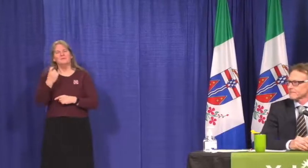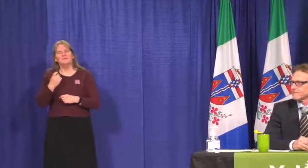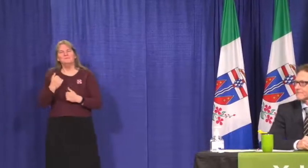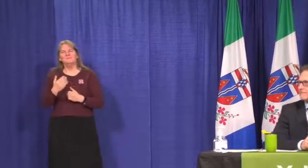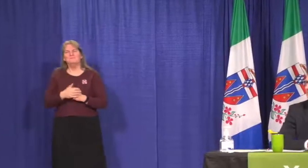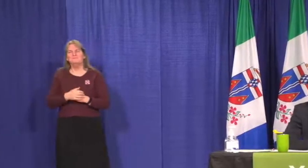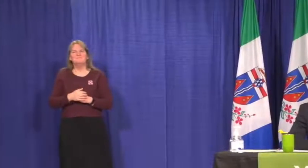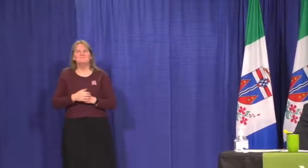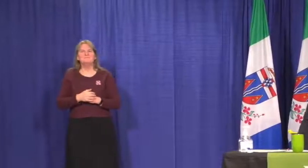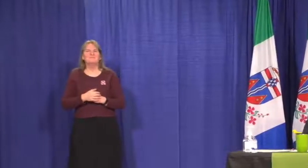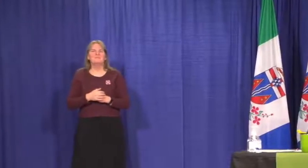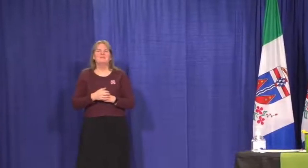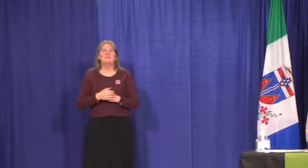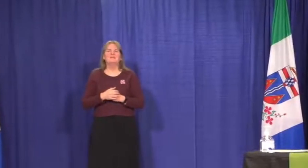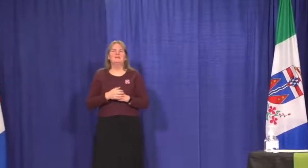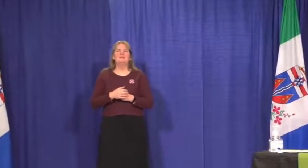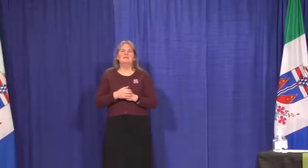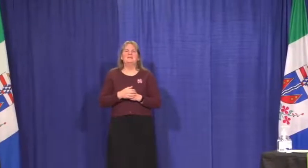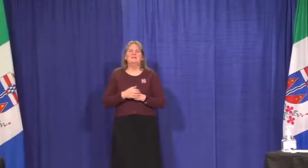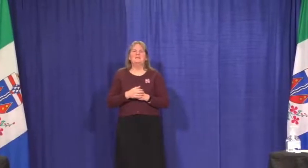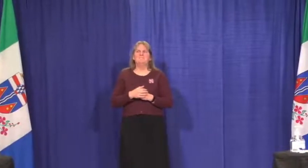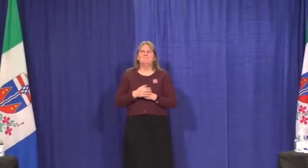There has been a lot of conversations and we are